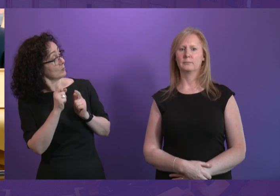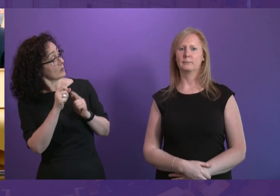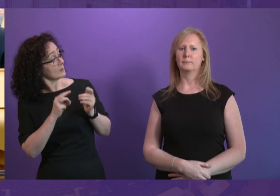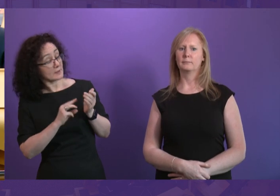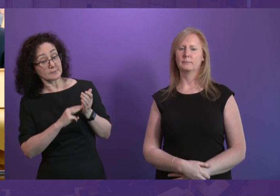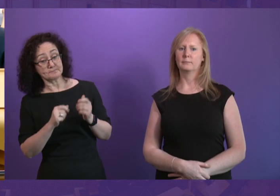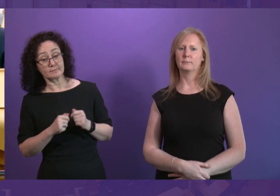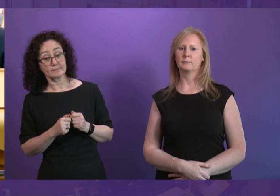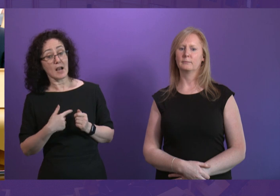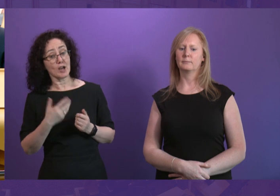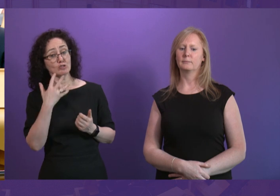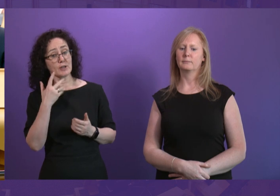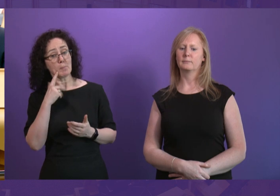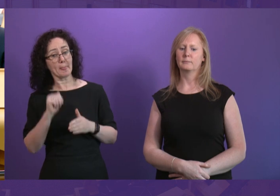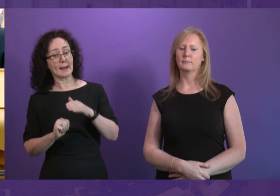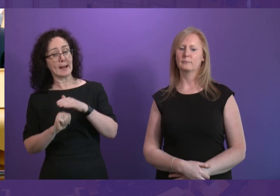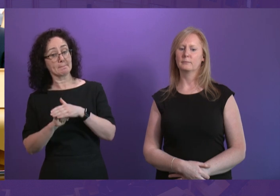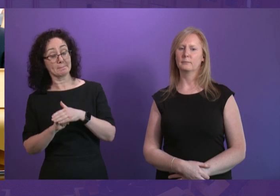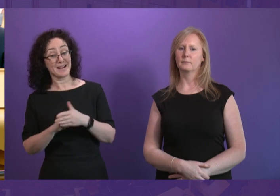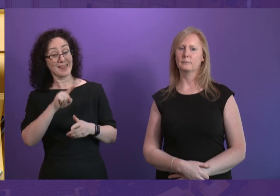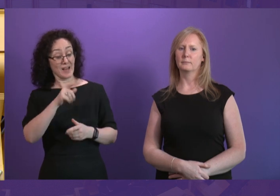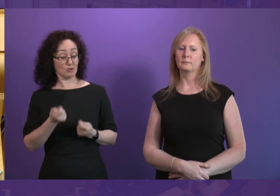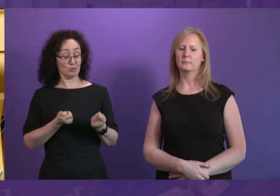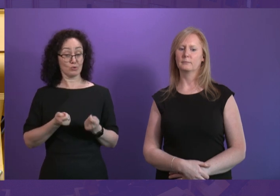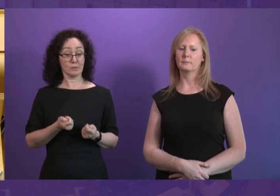her point about the cap. The cap is controlled by the UK Government, and we do not have control